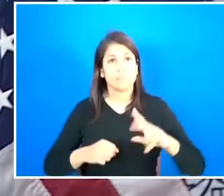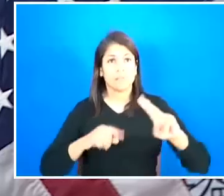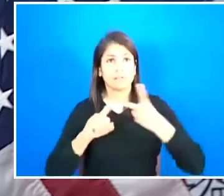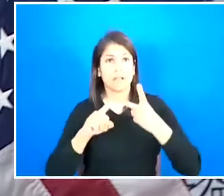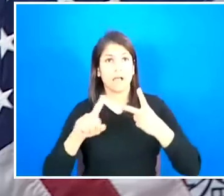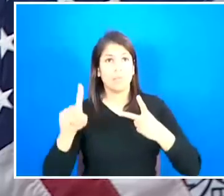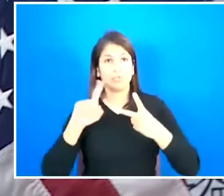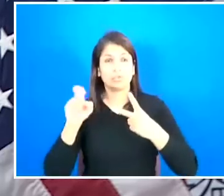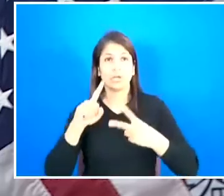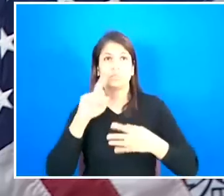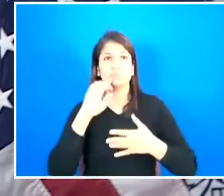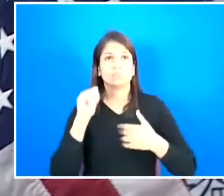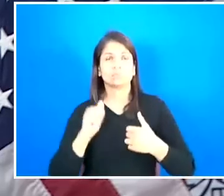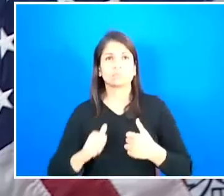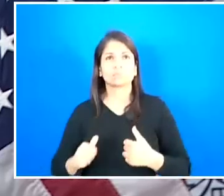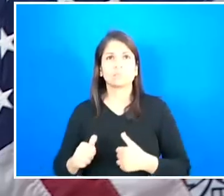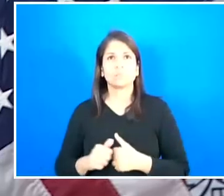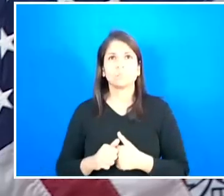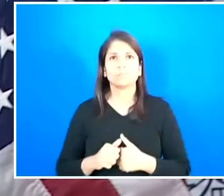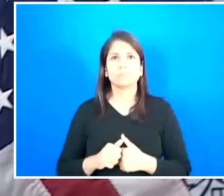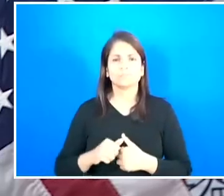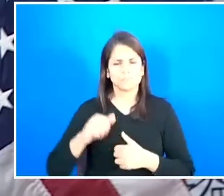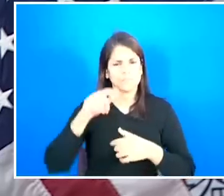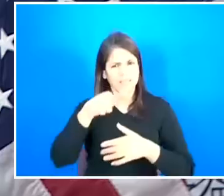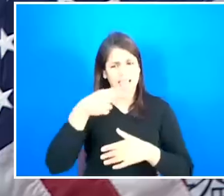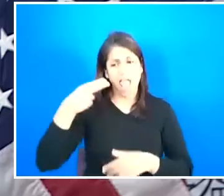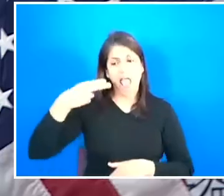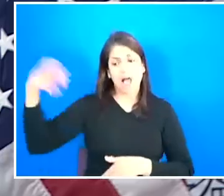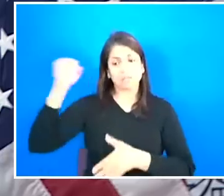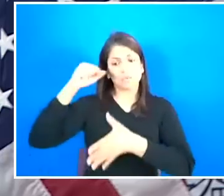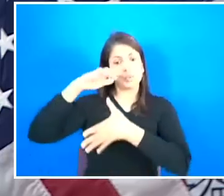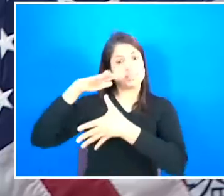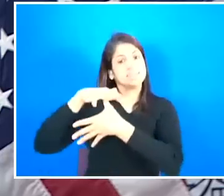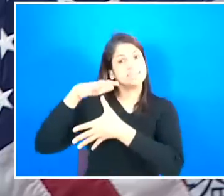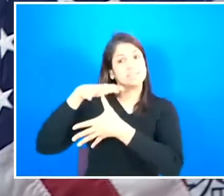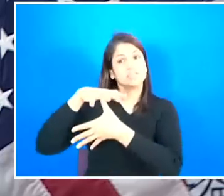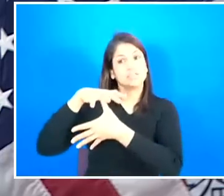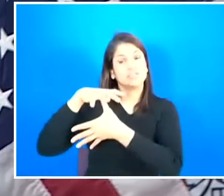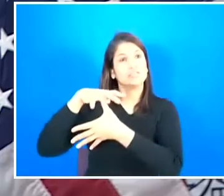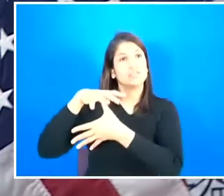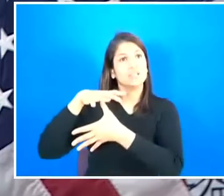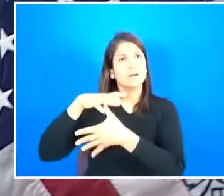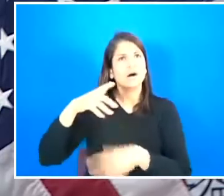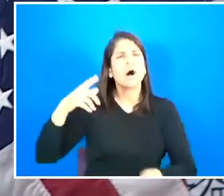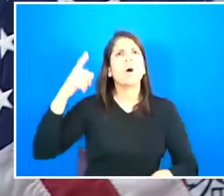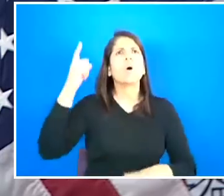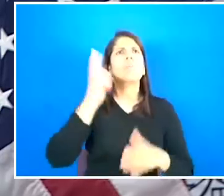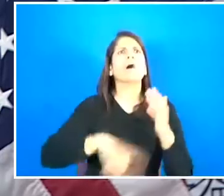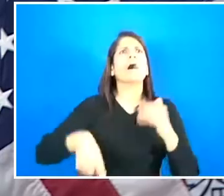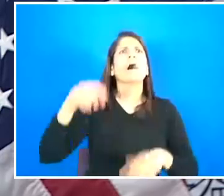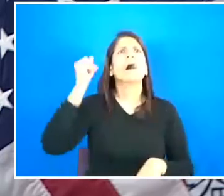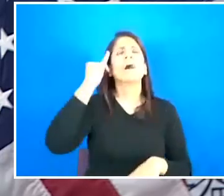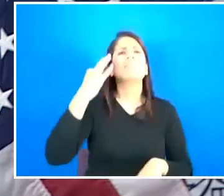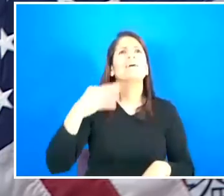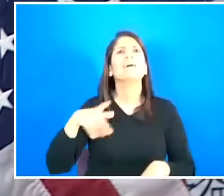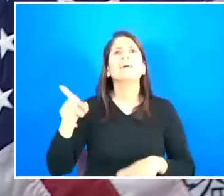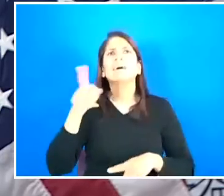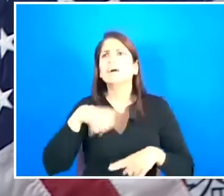PRANKS. WHAT DO YOU SAY IN CONTEMPLATING THAT WHEN THEY WANT TO BLOW OFF SOME STEAM?